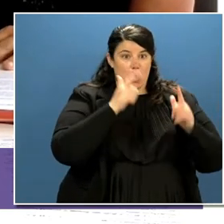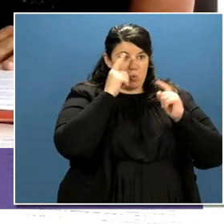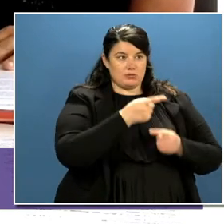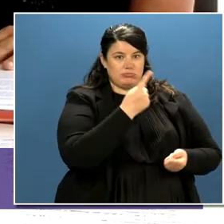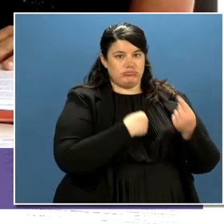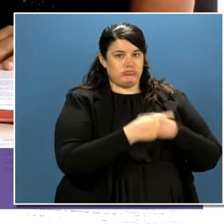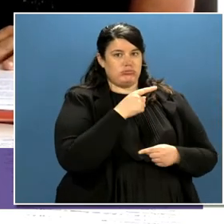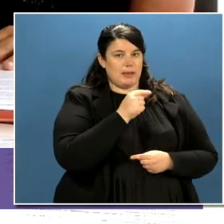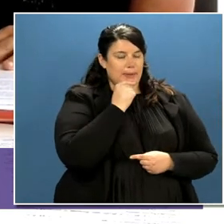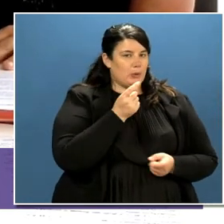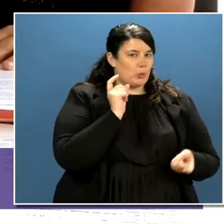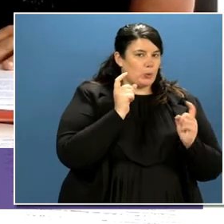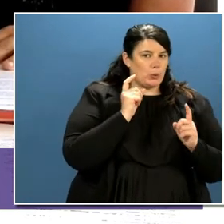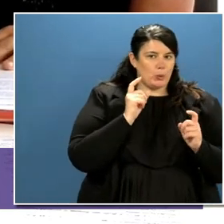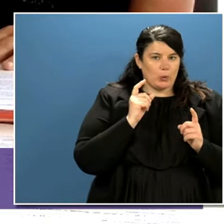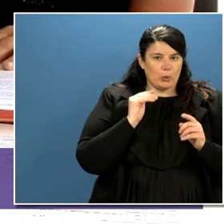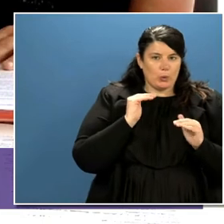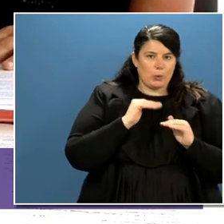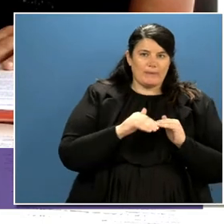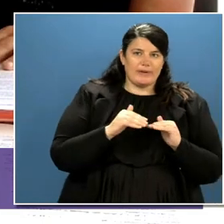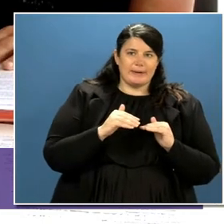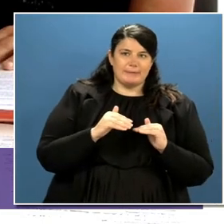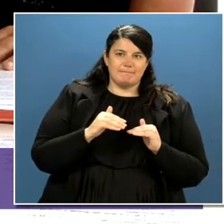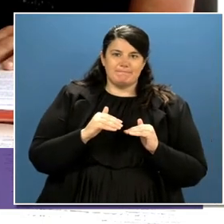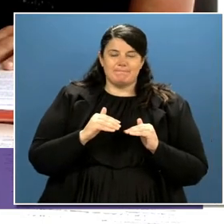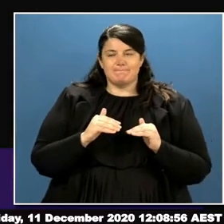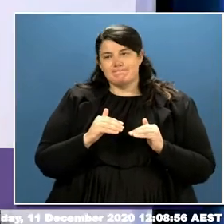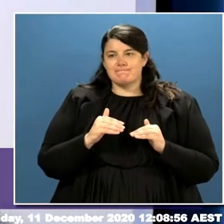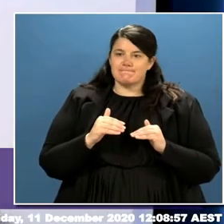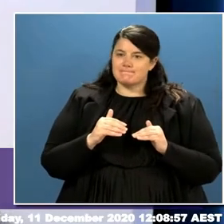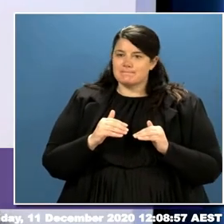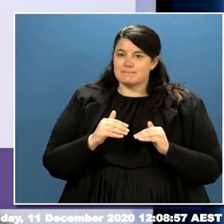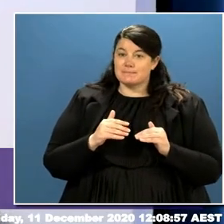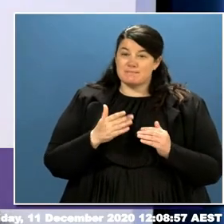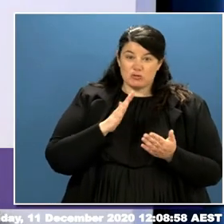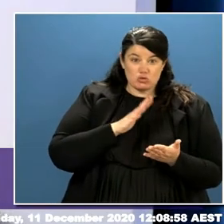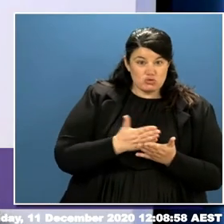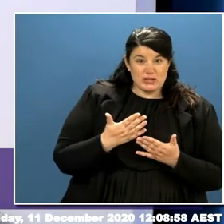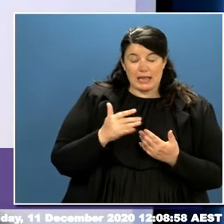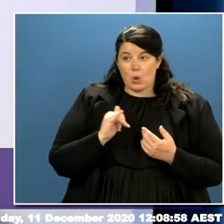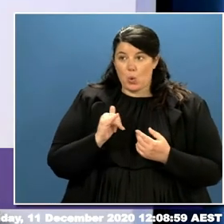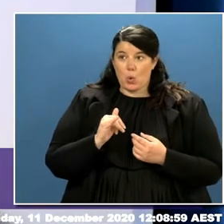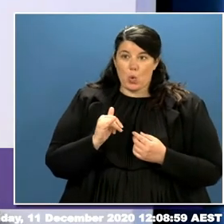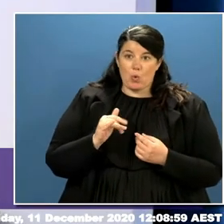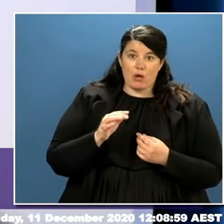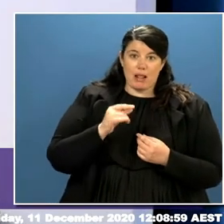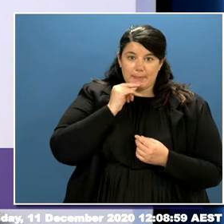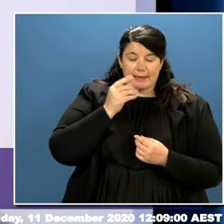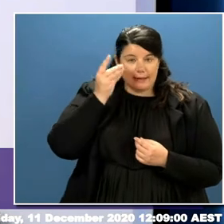see, perhaps perceived real or otherwise, barriers to employing people with disability.